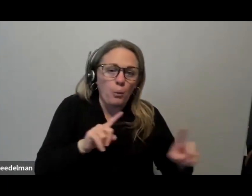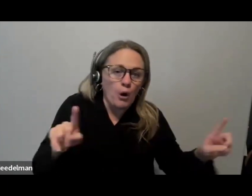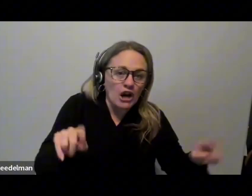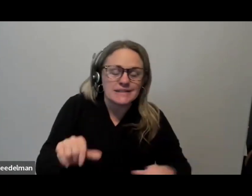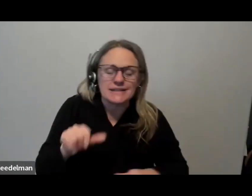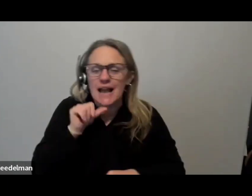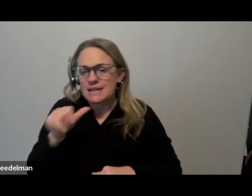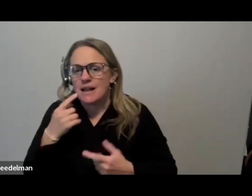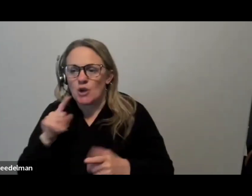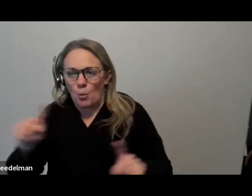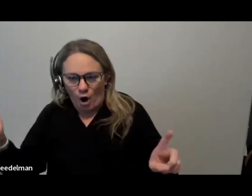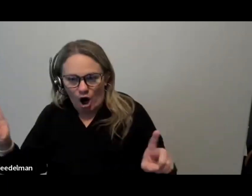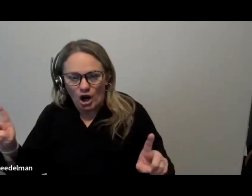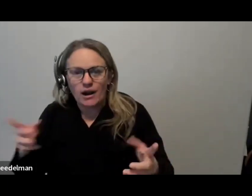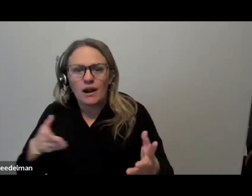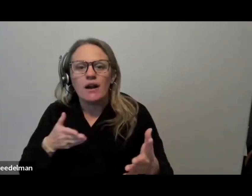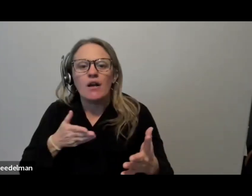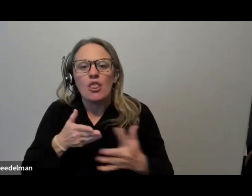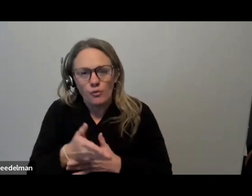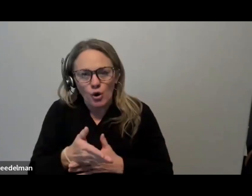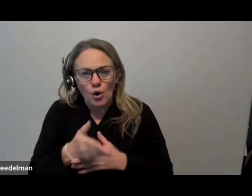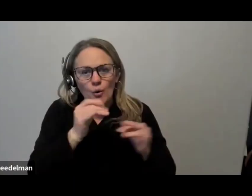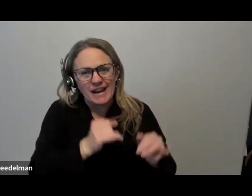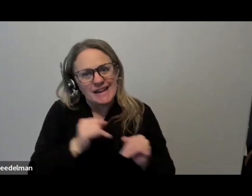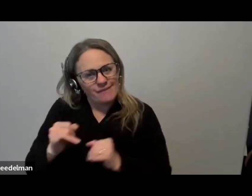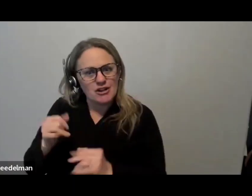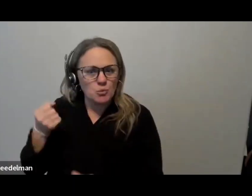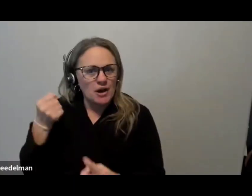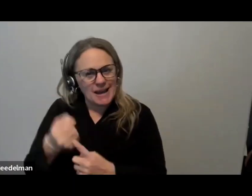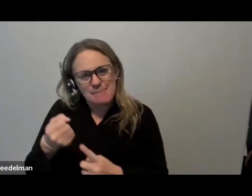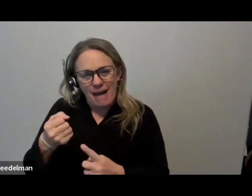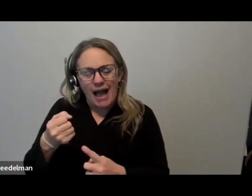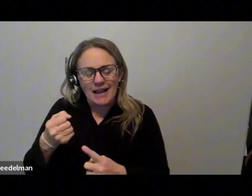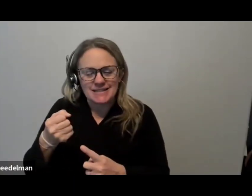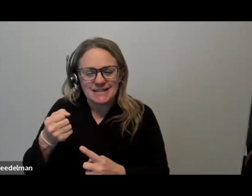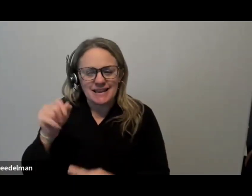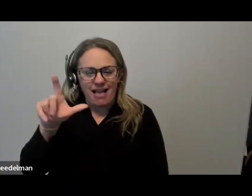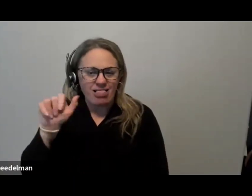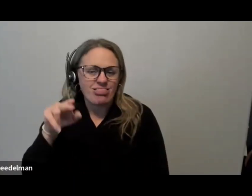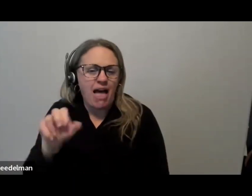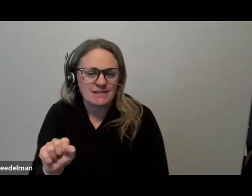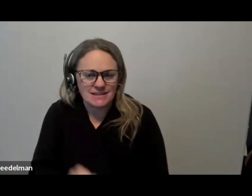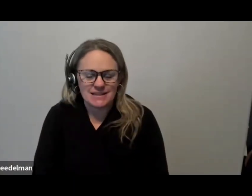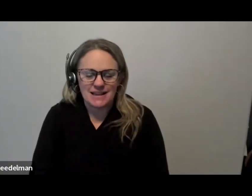of individual impact and even sometimes in the impact that's compounded over time, something